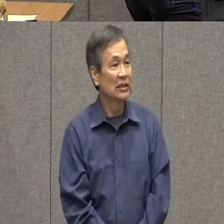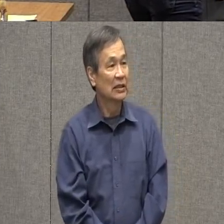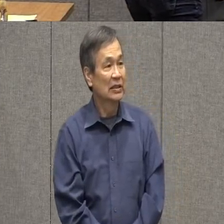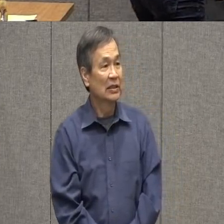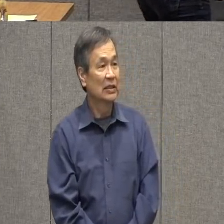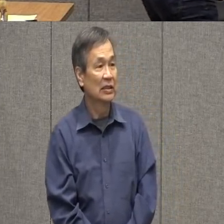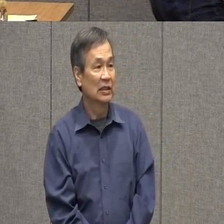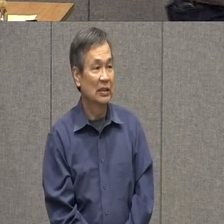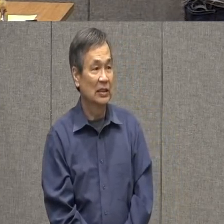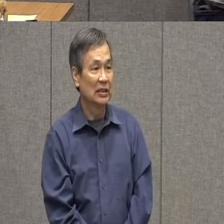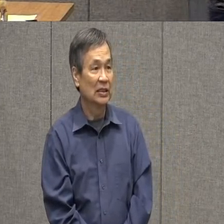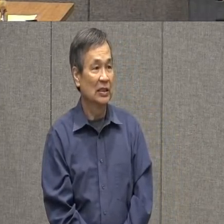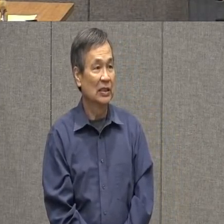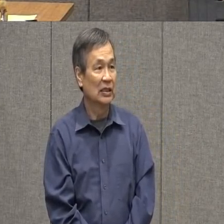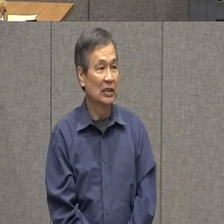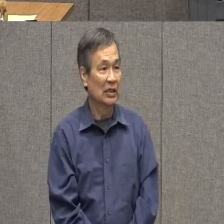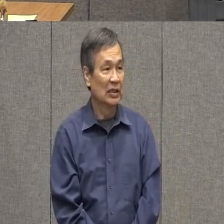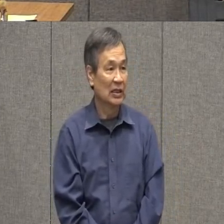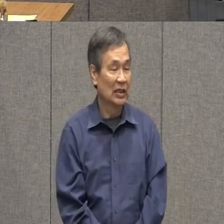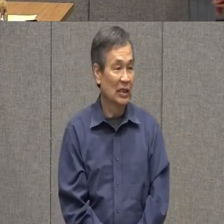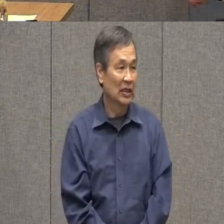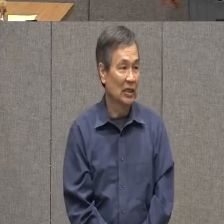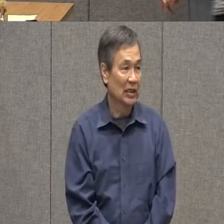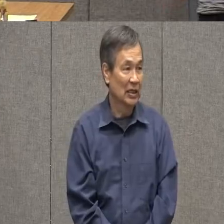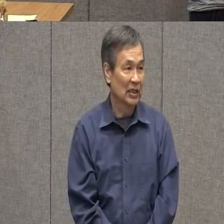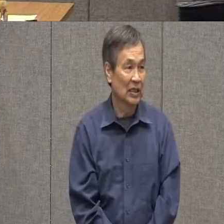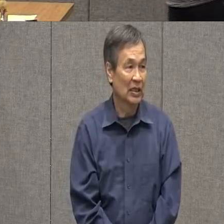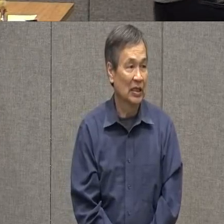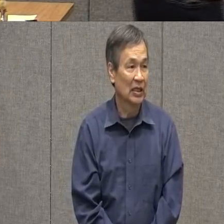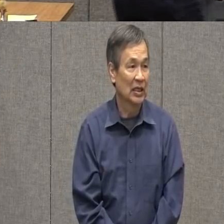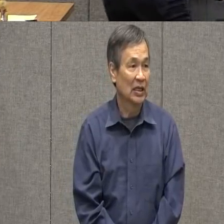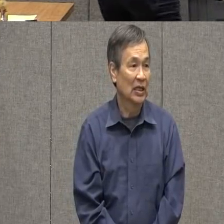It's really fast. Everything else looks pretty straight down